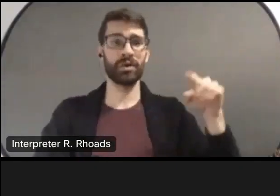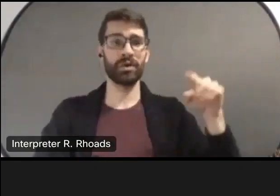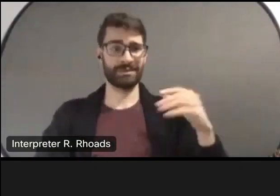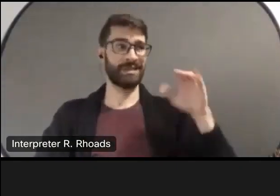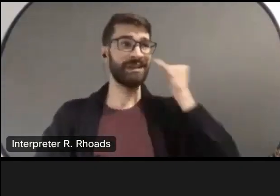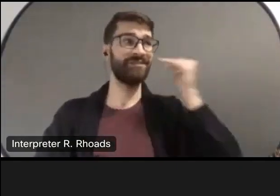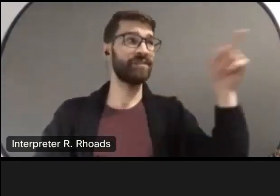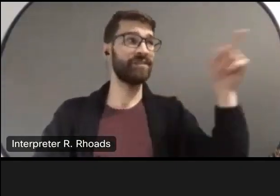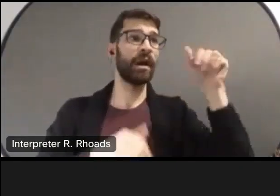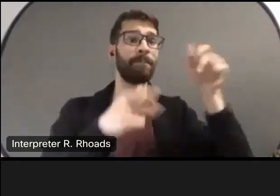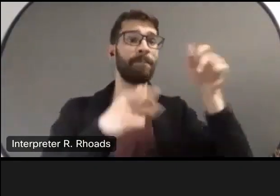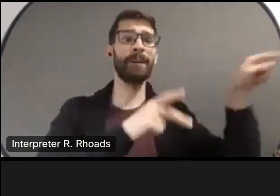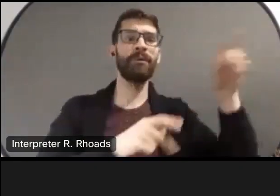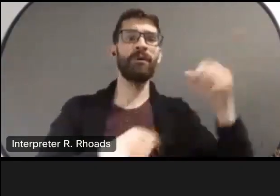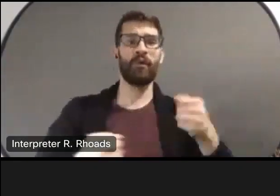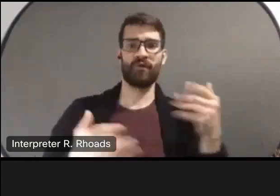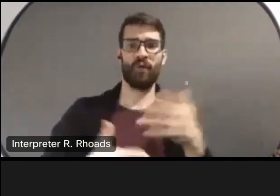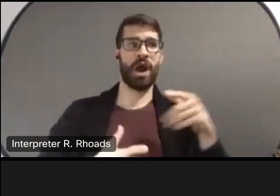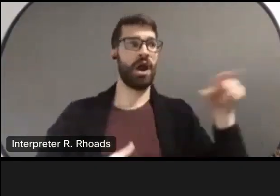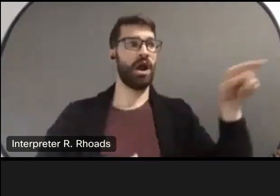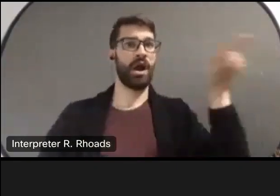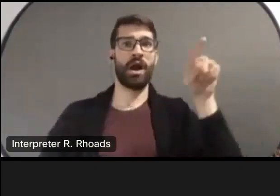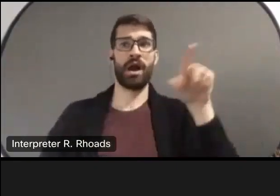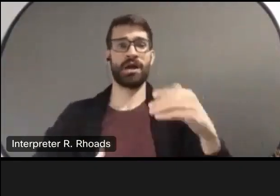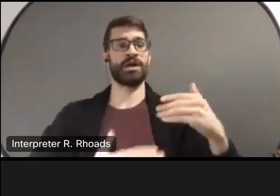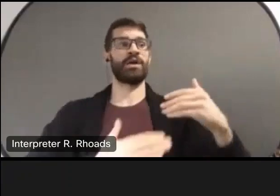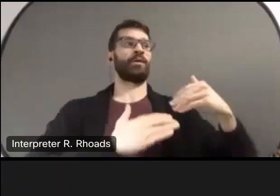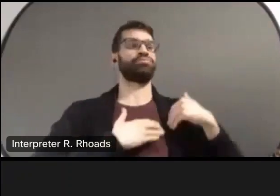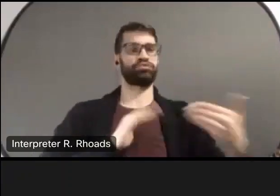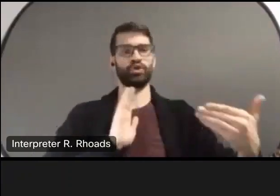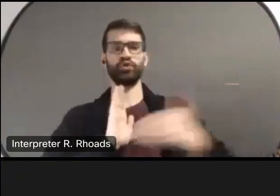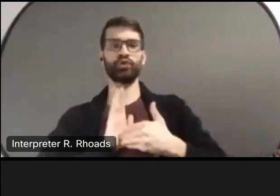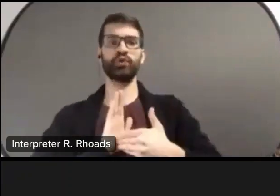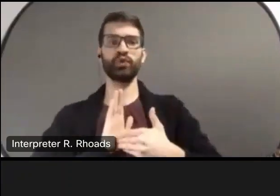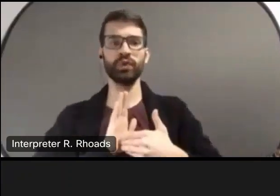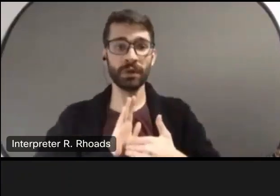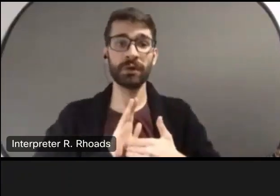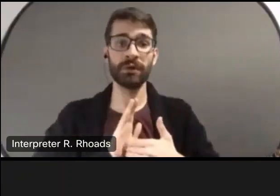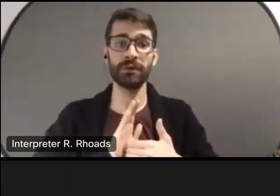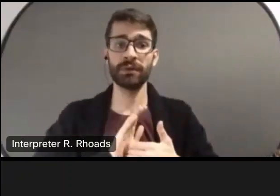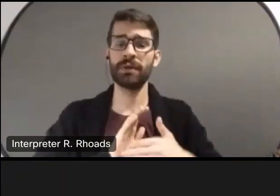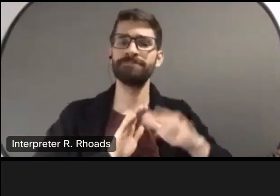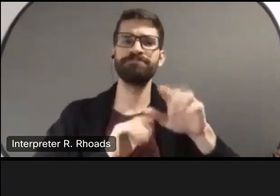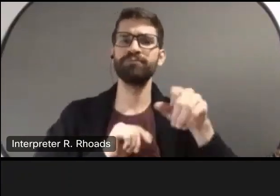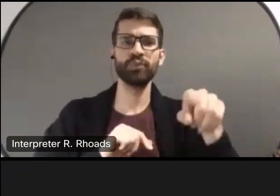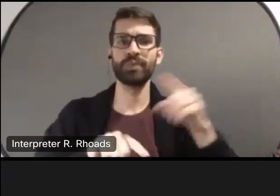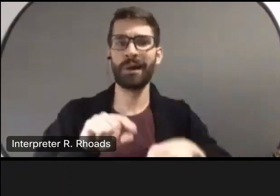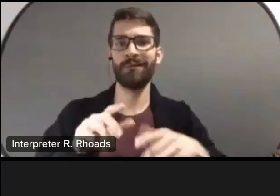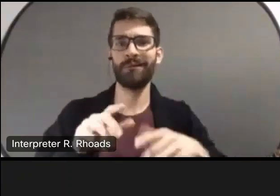you can't be sued for making decisions as a Commission. Like there's no liability there.